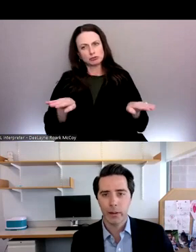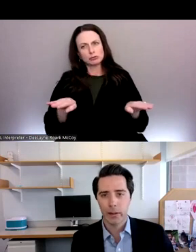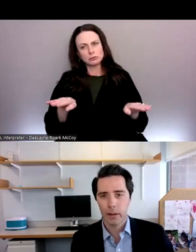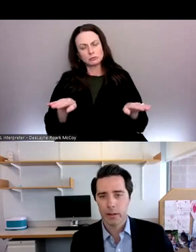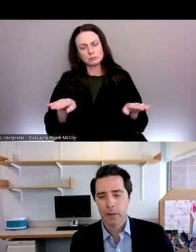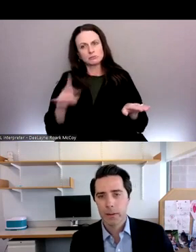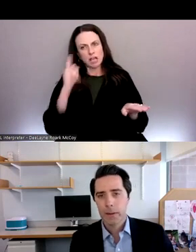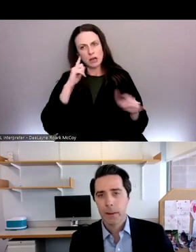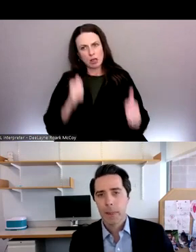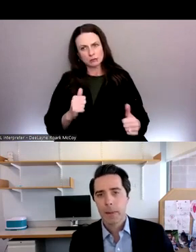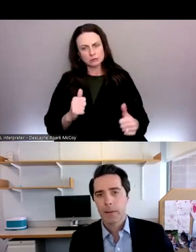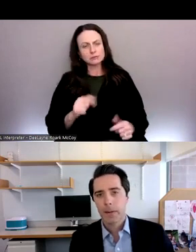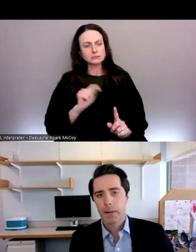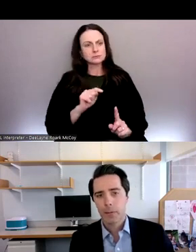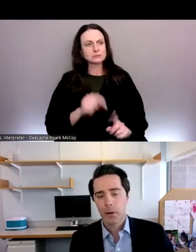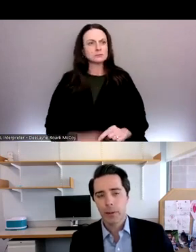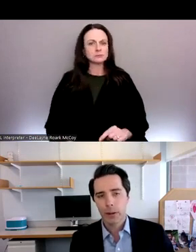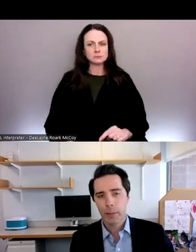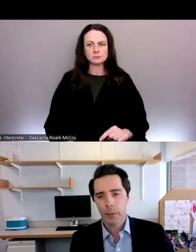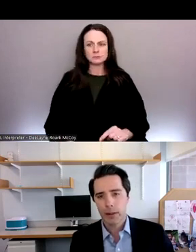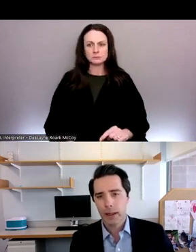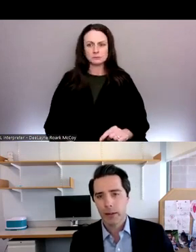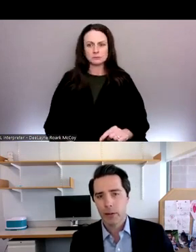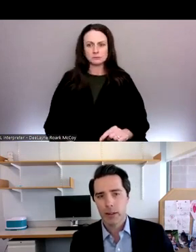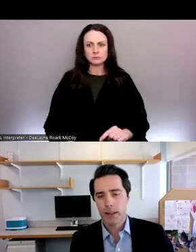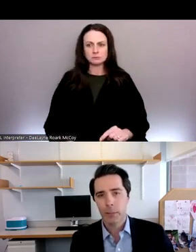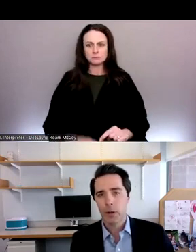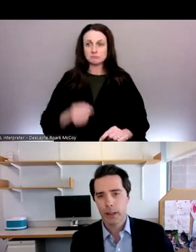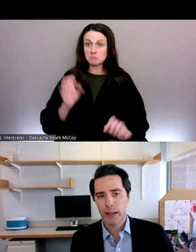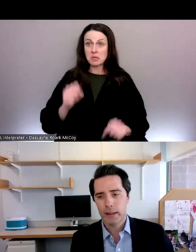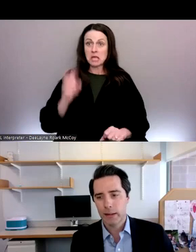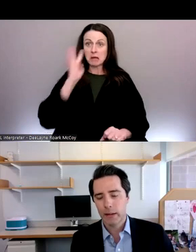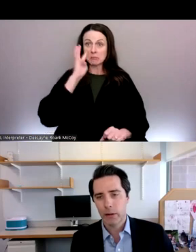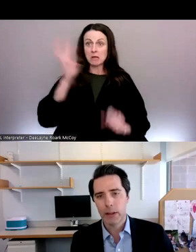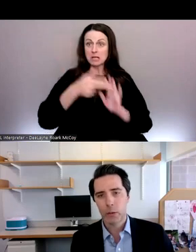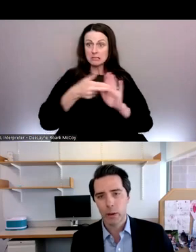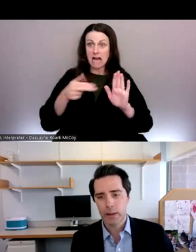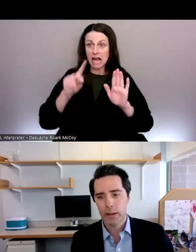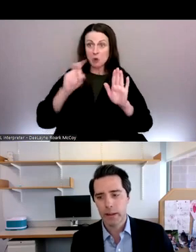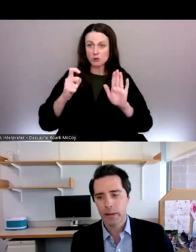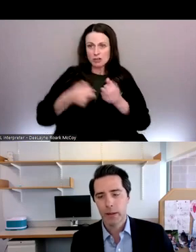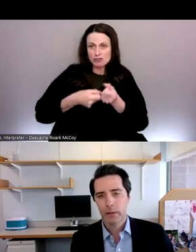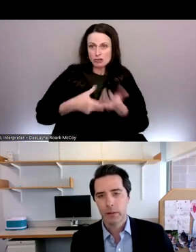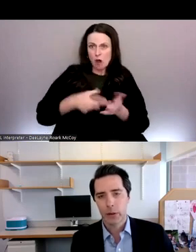have hearing loss we're able to come up with a diagnosis